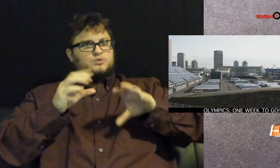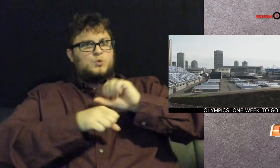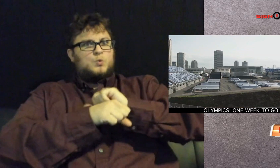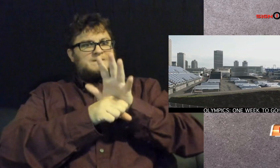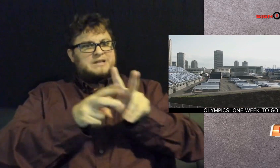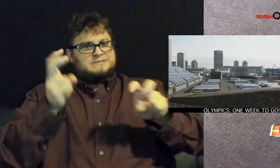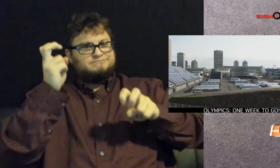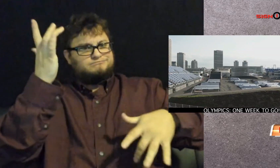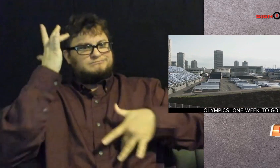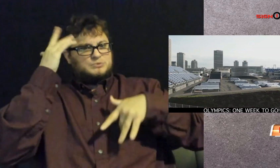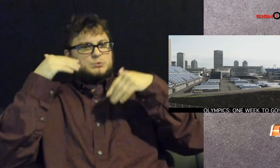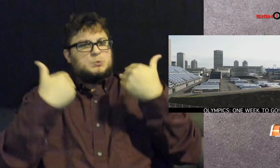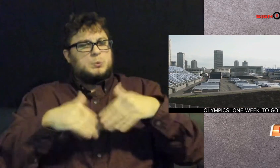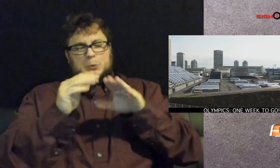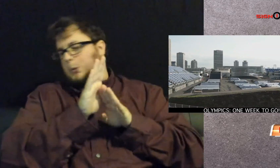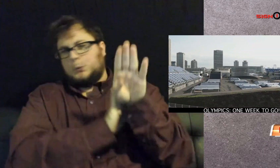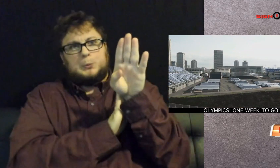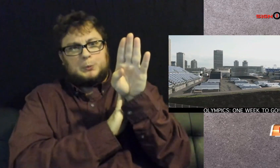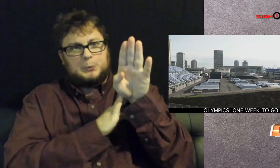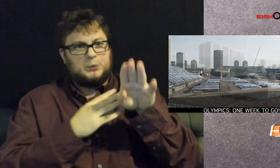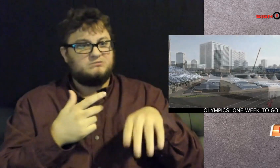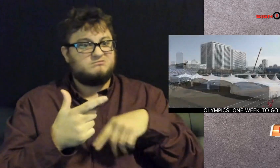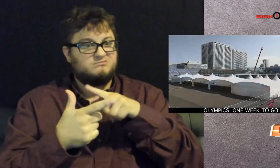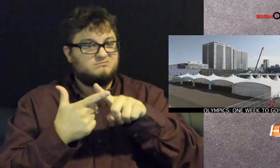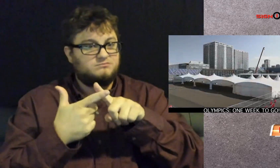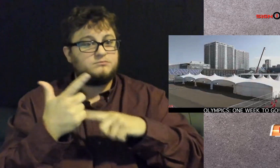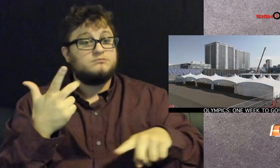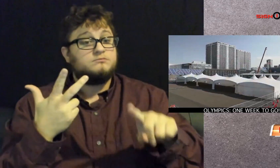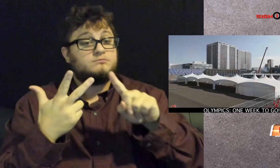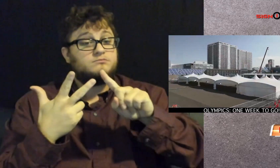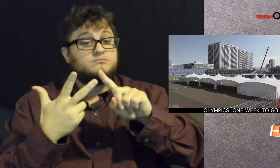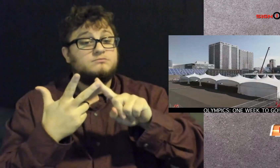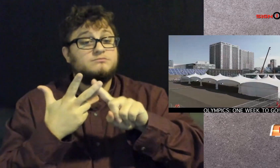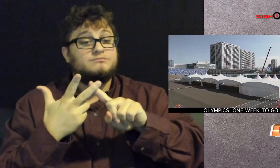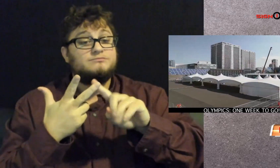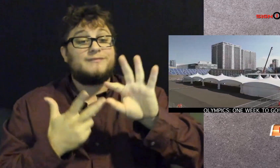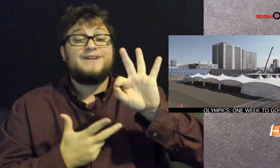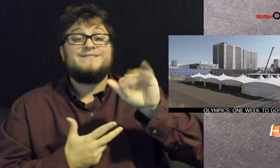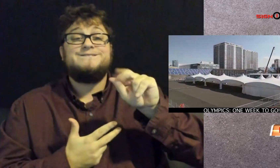the number of daily coronavirus cases at a six month high in Japan